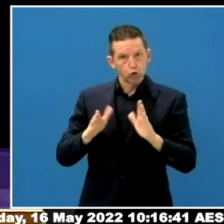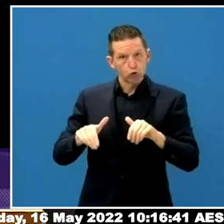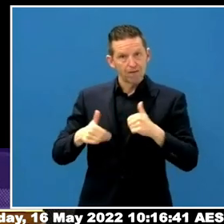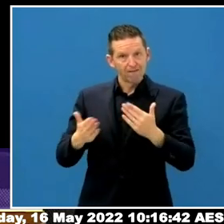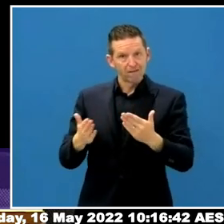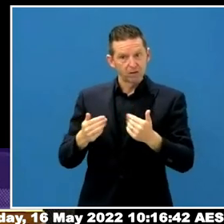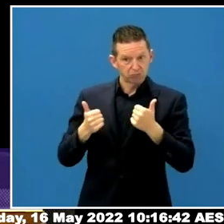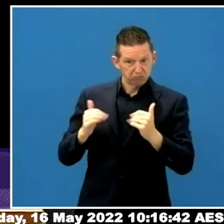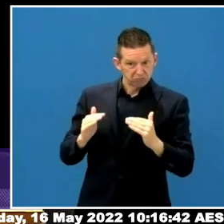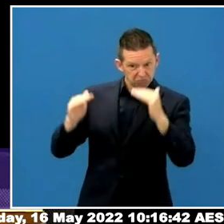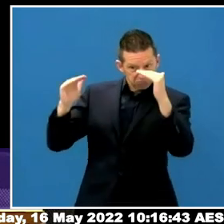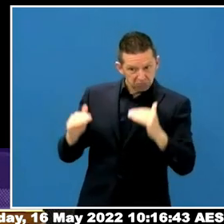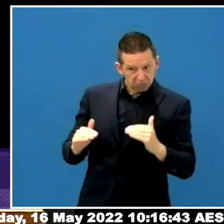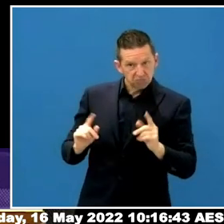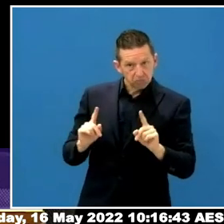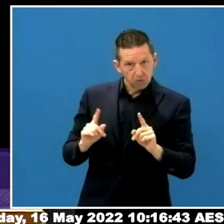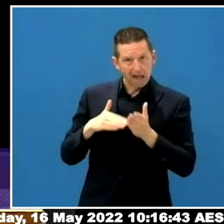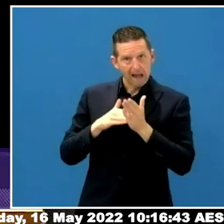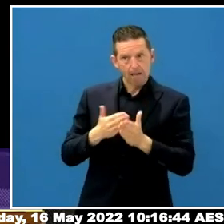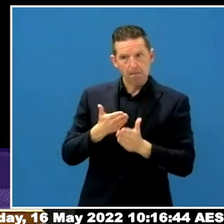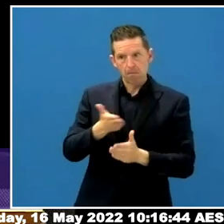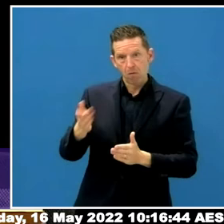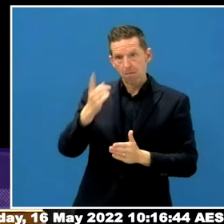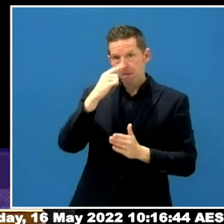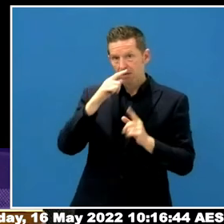disability who have high support needs.